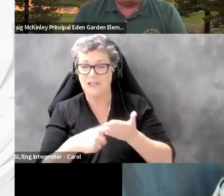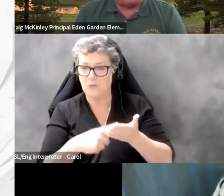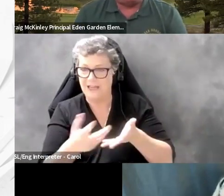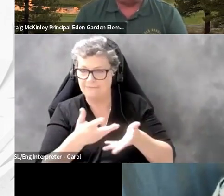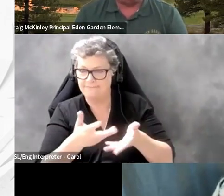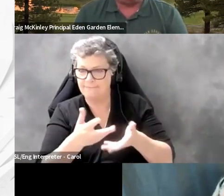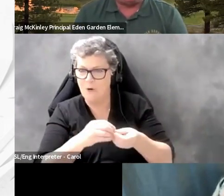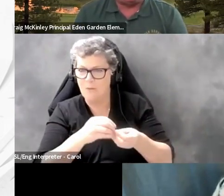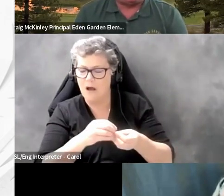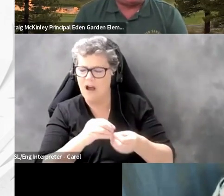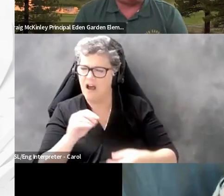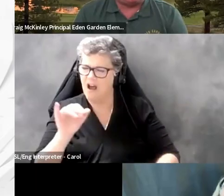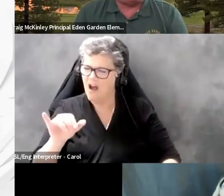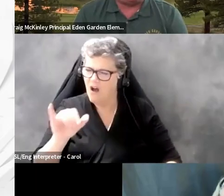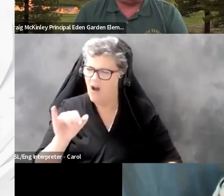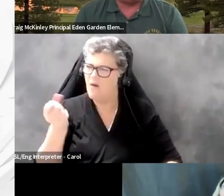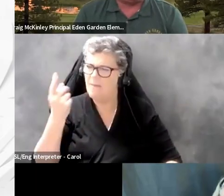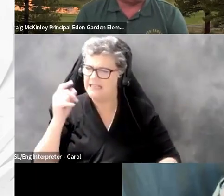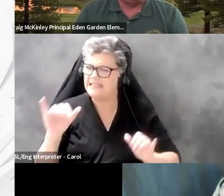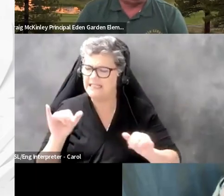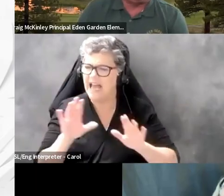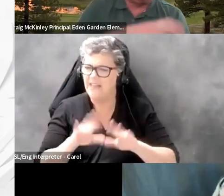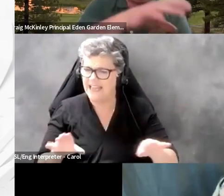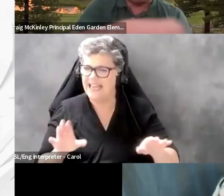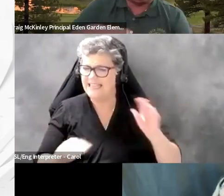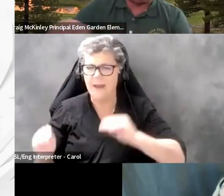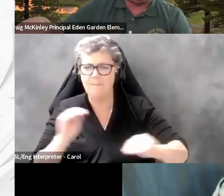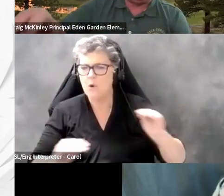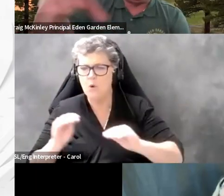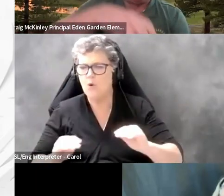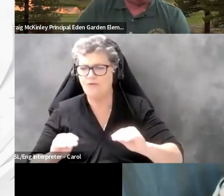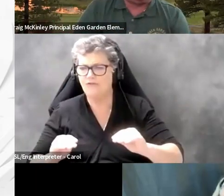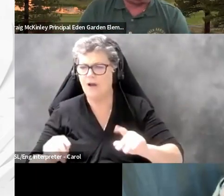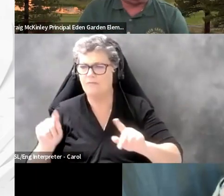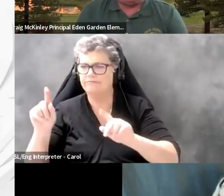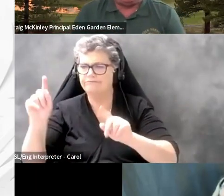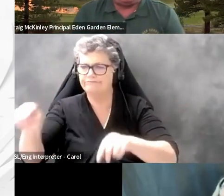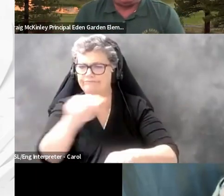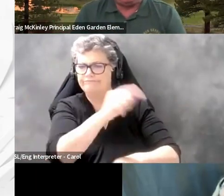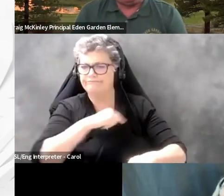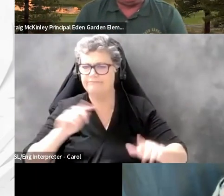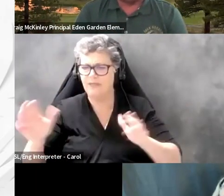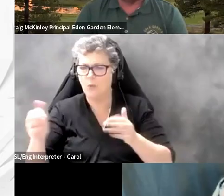was like “Oh that makes sense right? The kids are able to move from place to place to be able